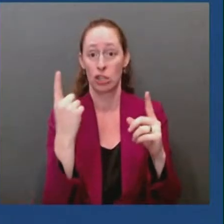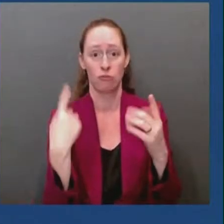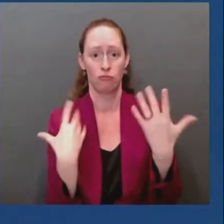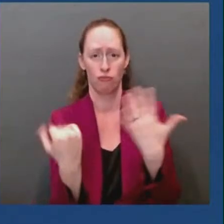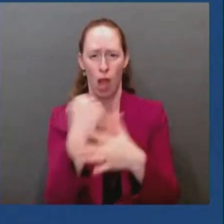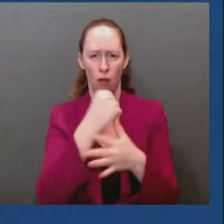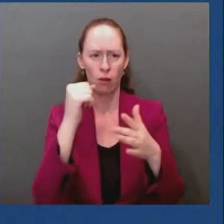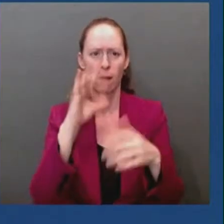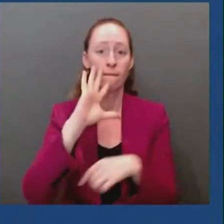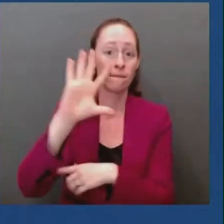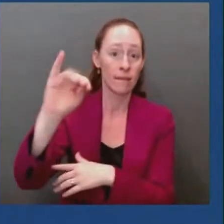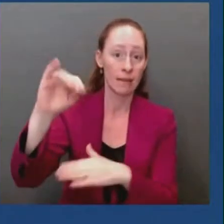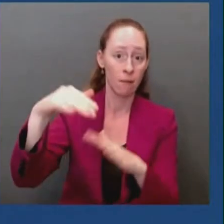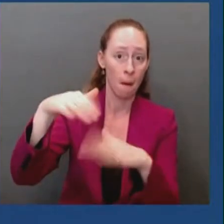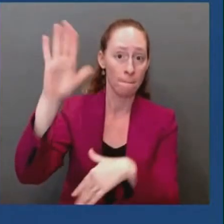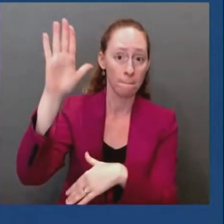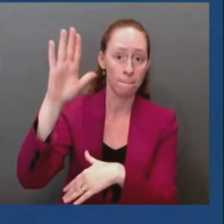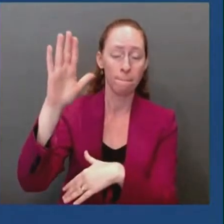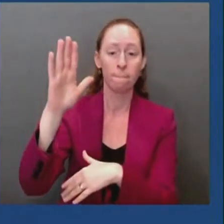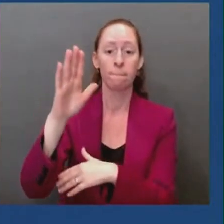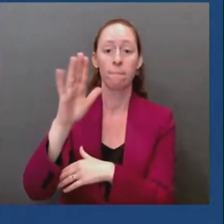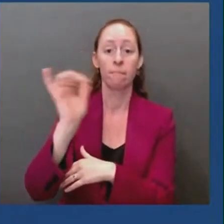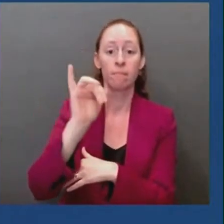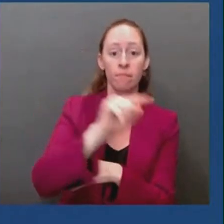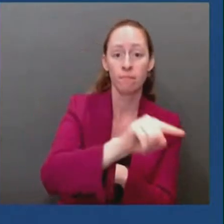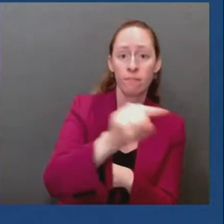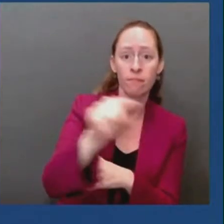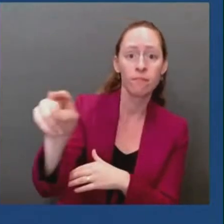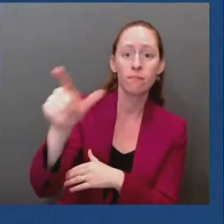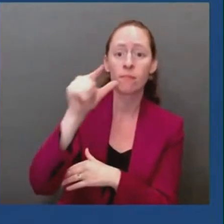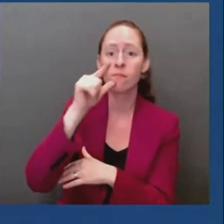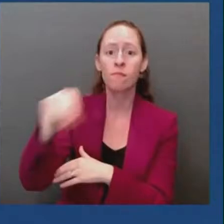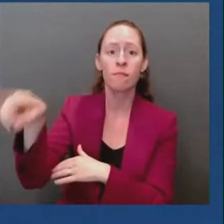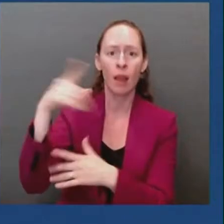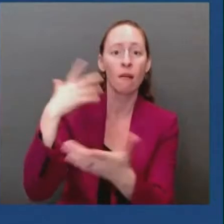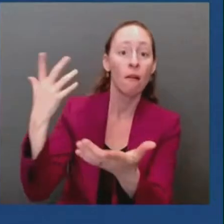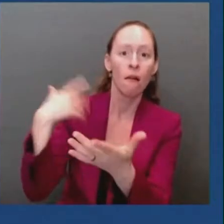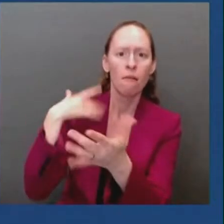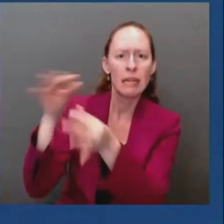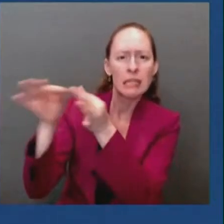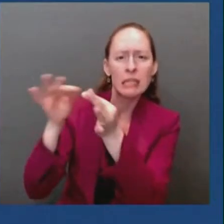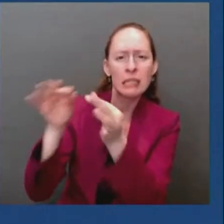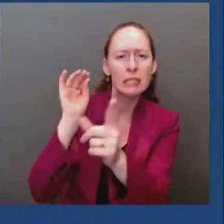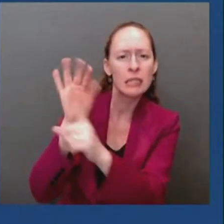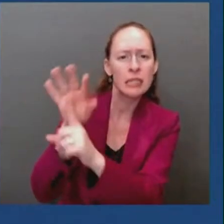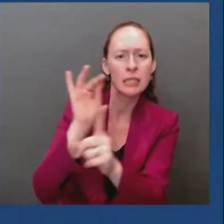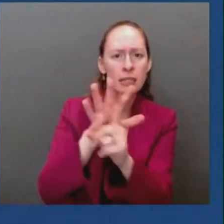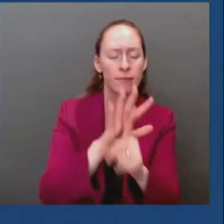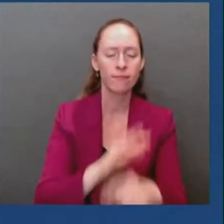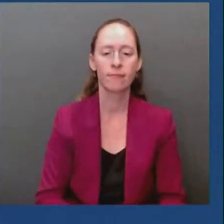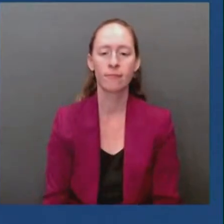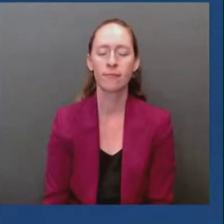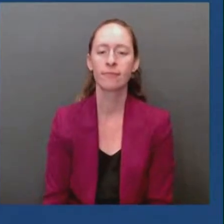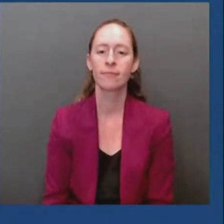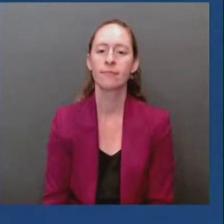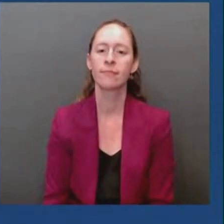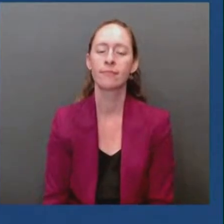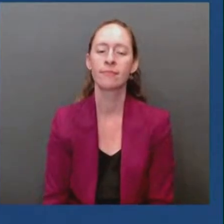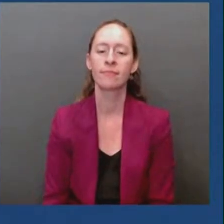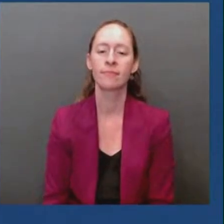WE WILL BE RAMPING UP THE